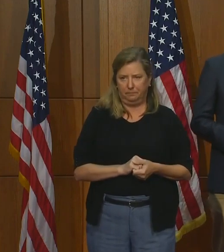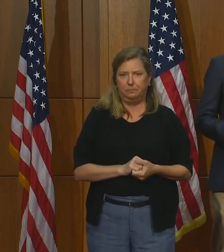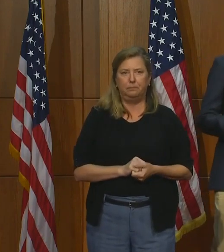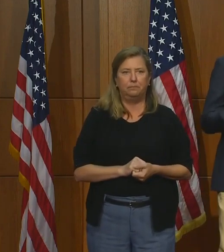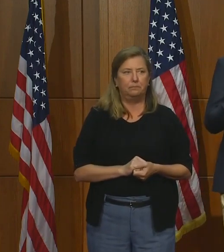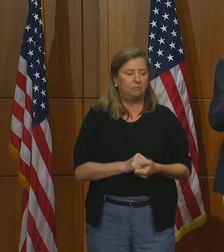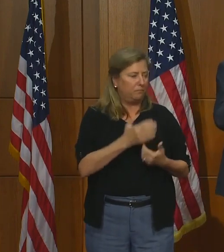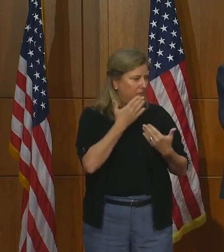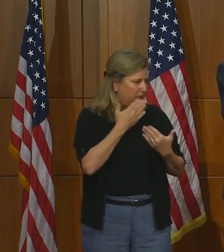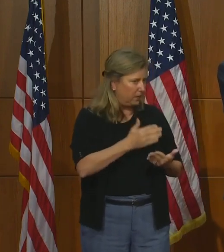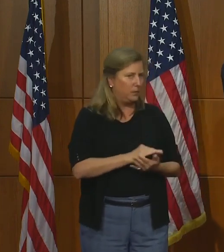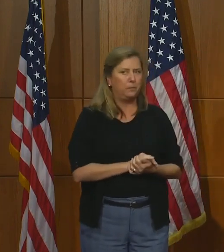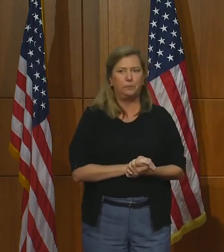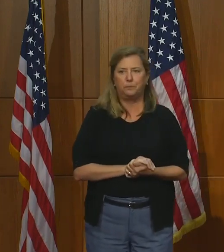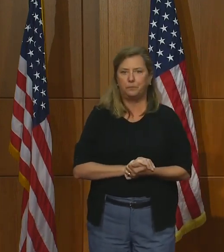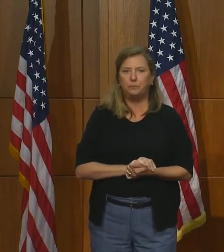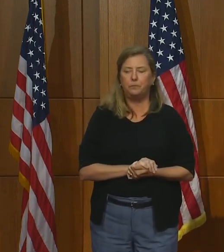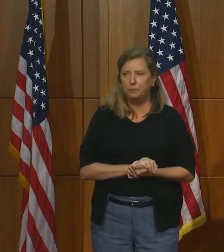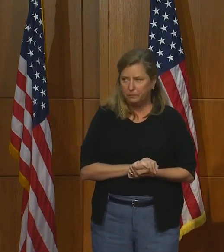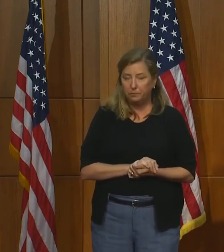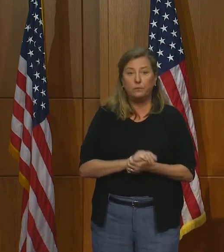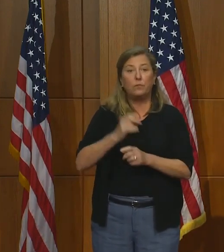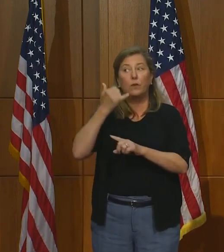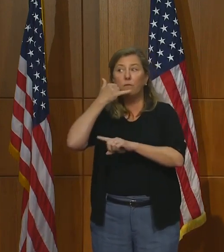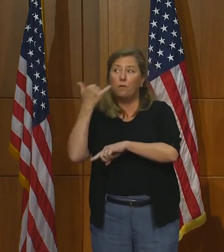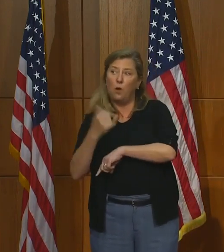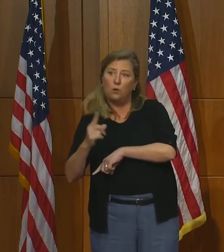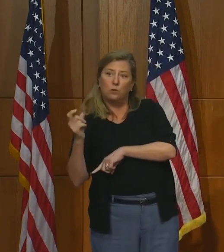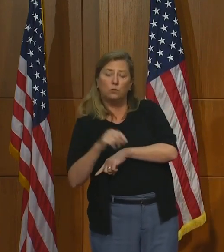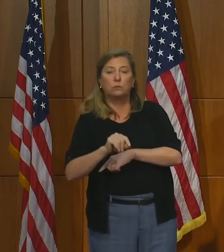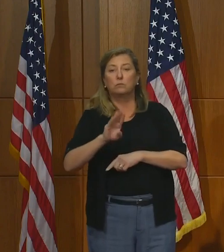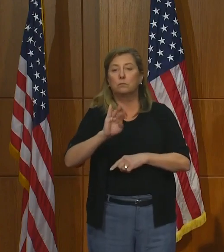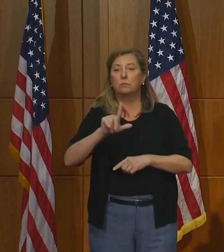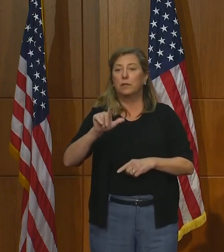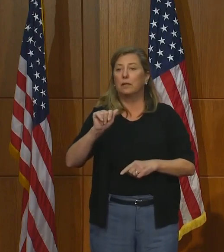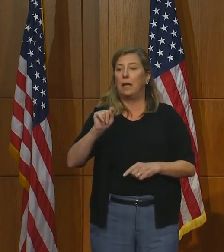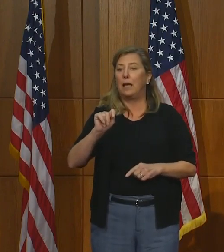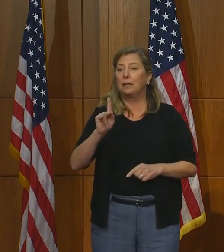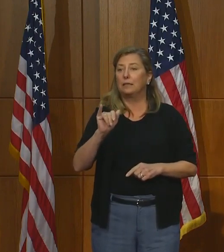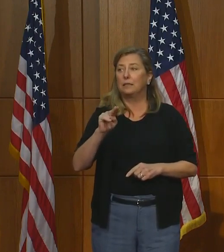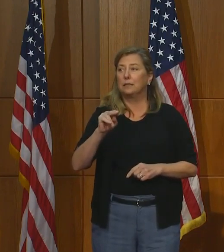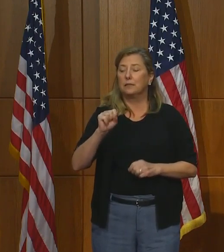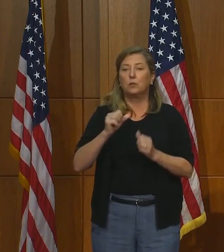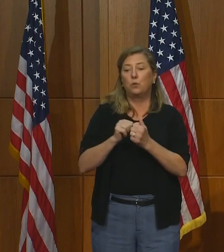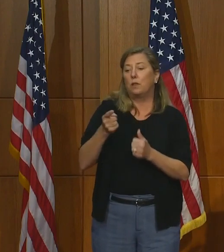BUT WE WERE NOT THE STUFF.